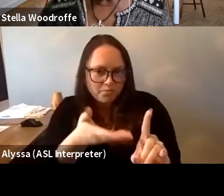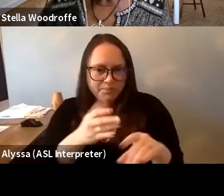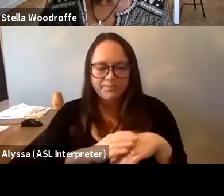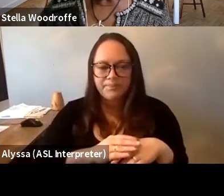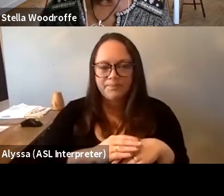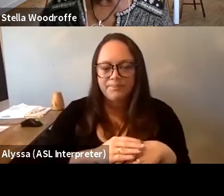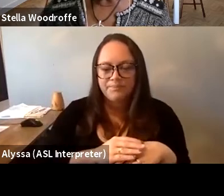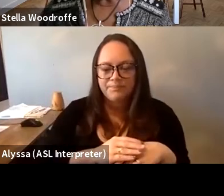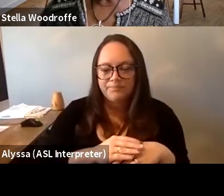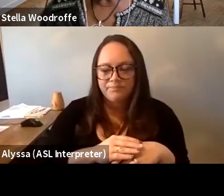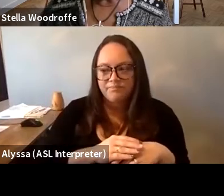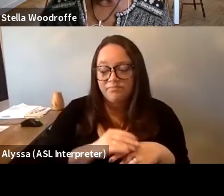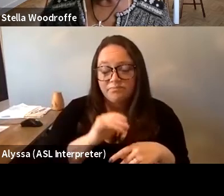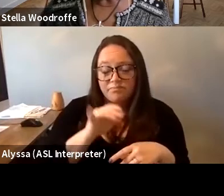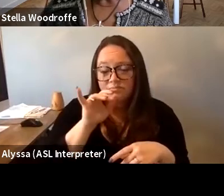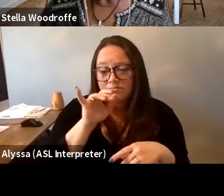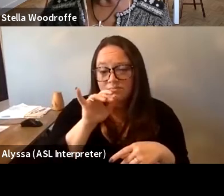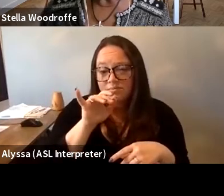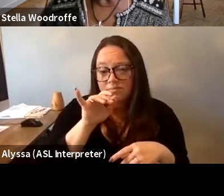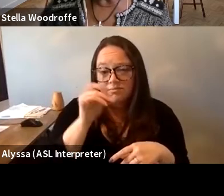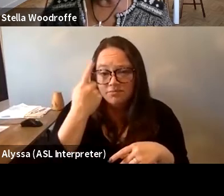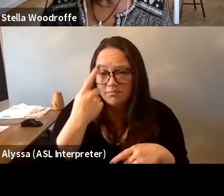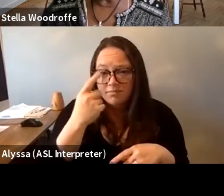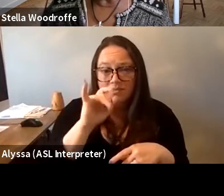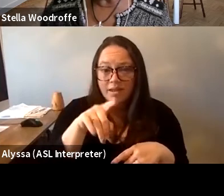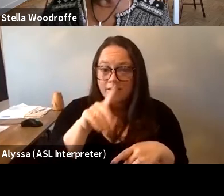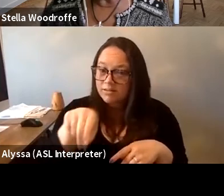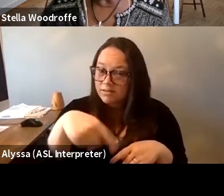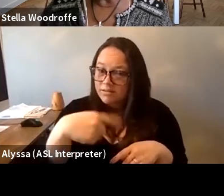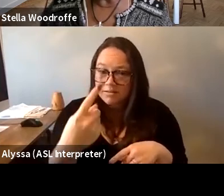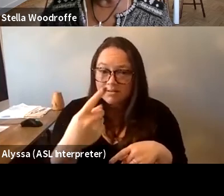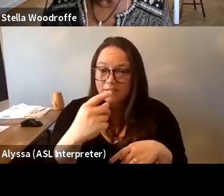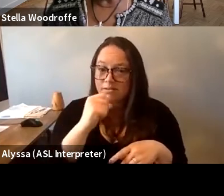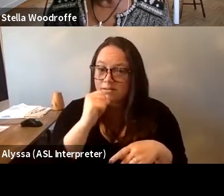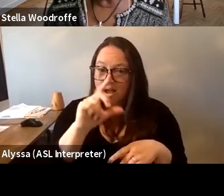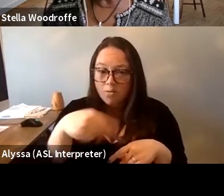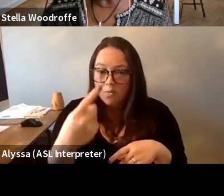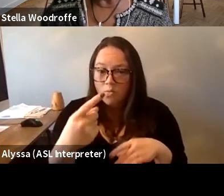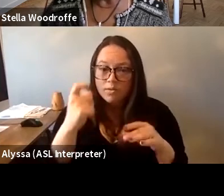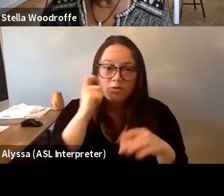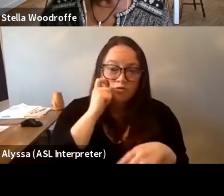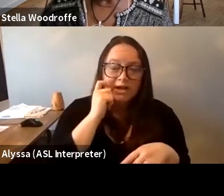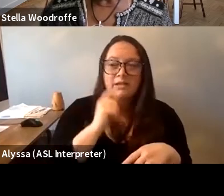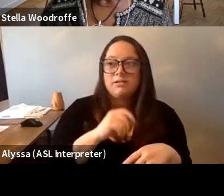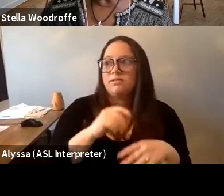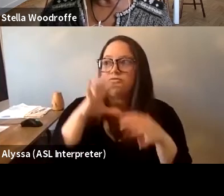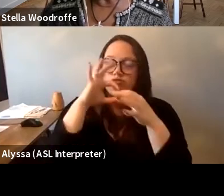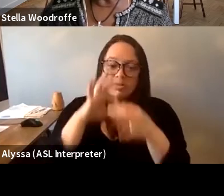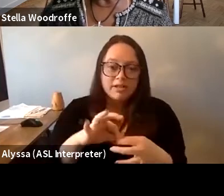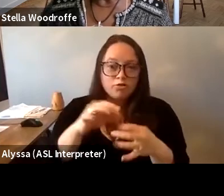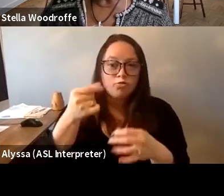that's not just race that's, you know, it's gender, that socio